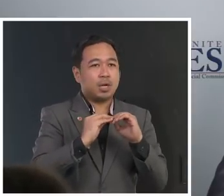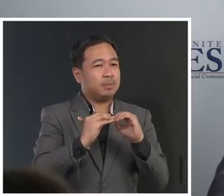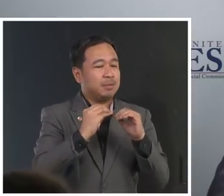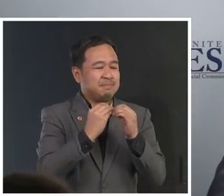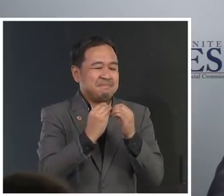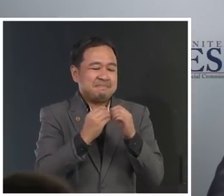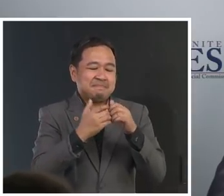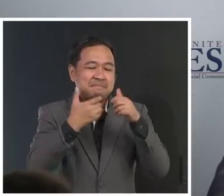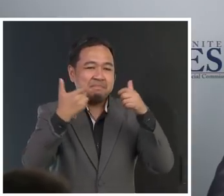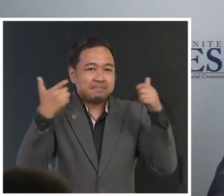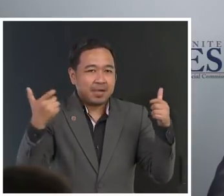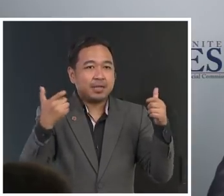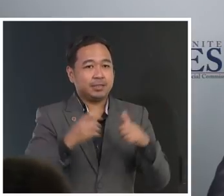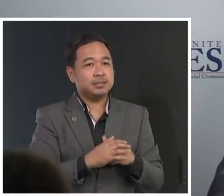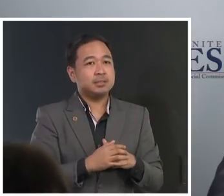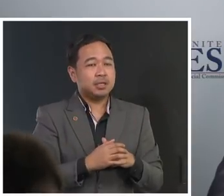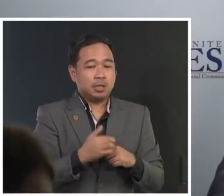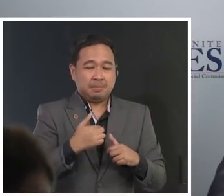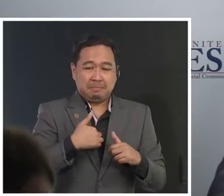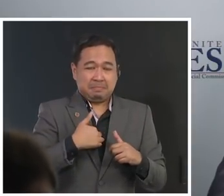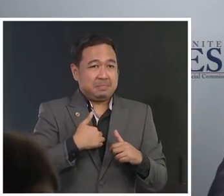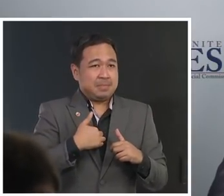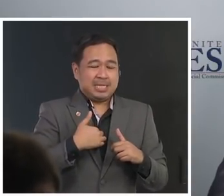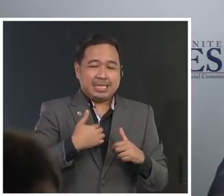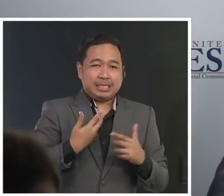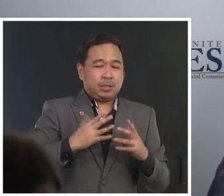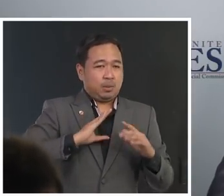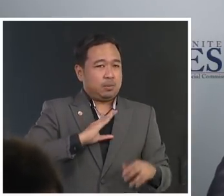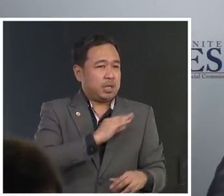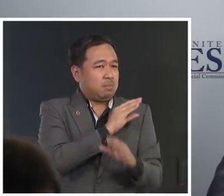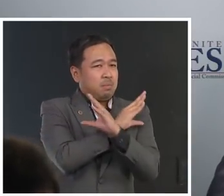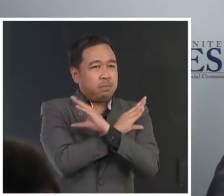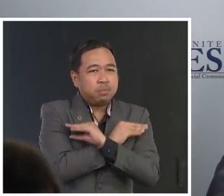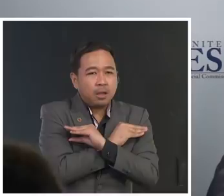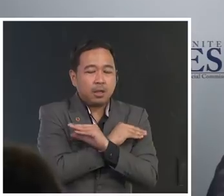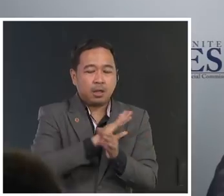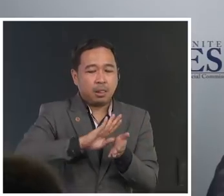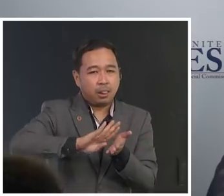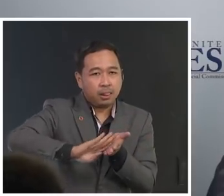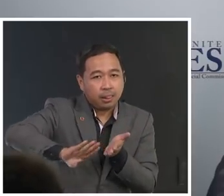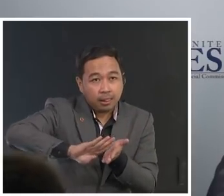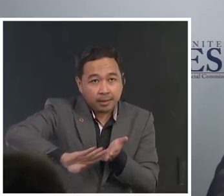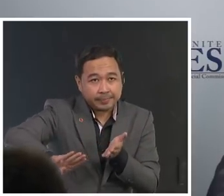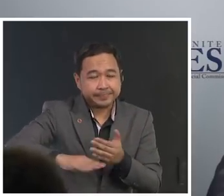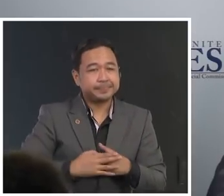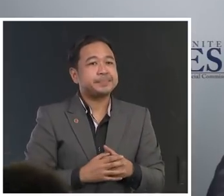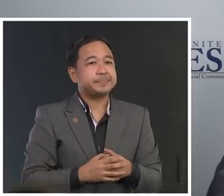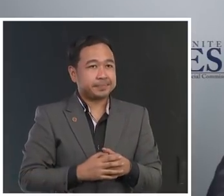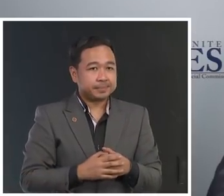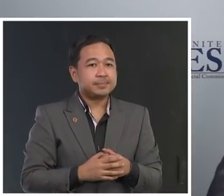What would my experience be to communicate with persons who do not understand sign languages? These challenges would be